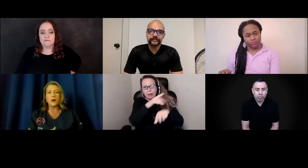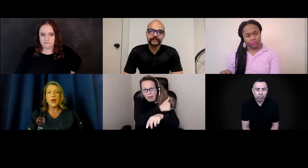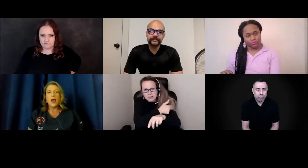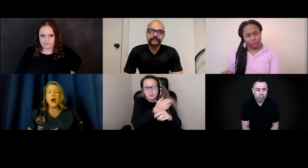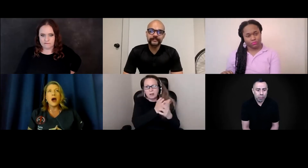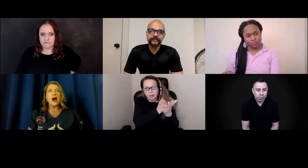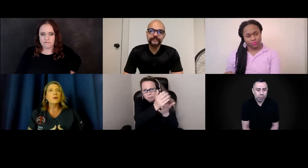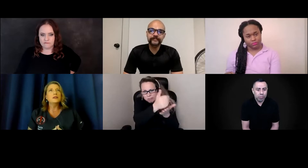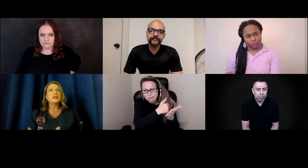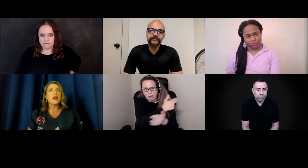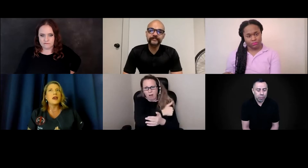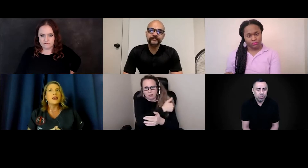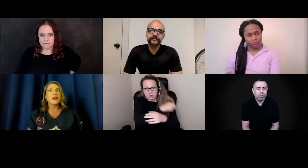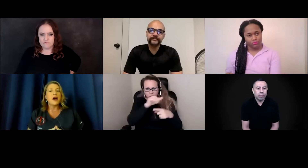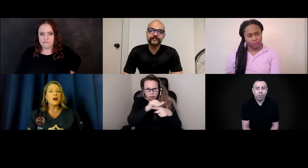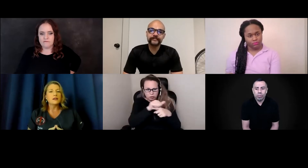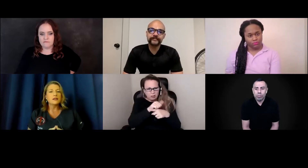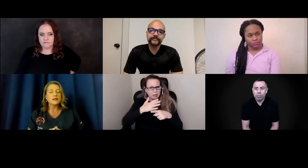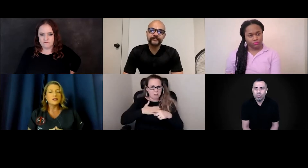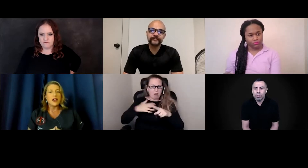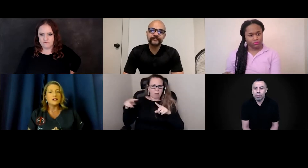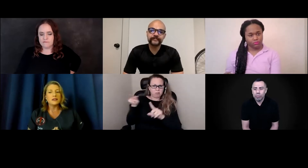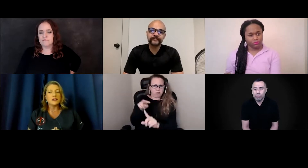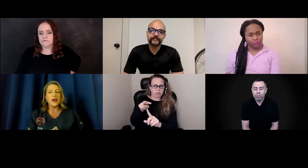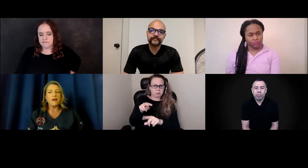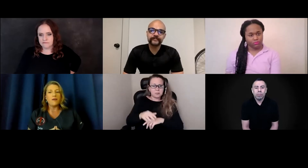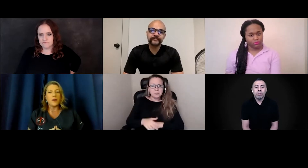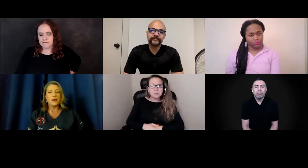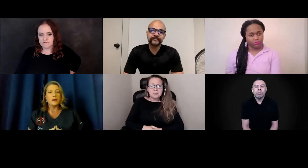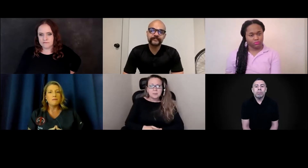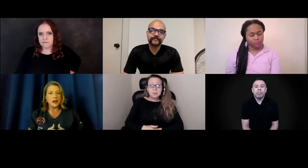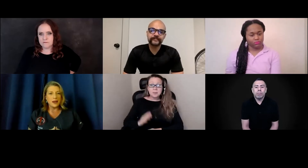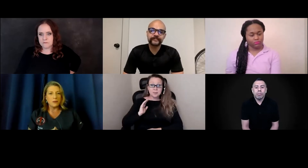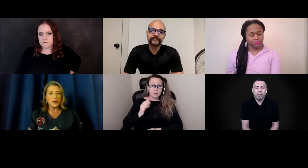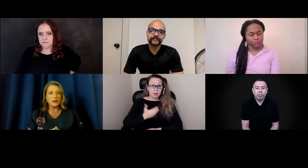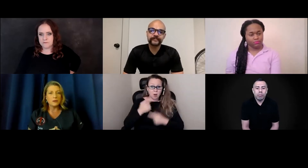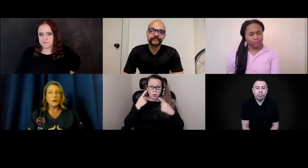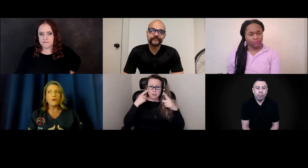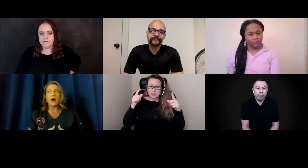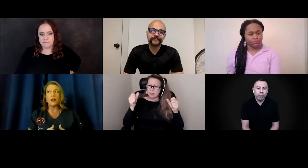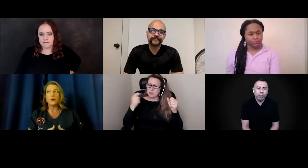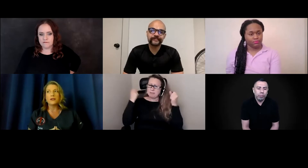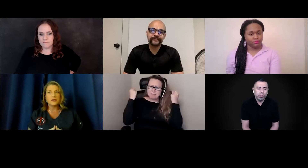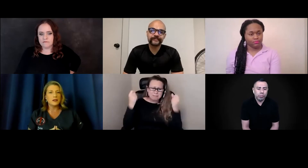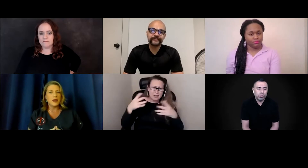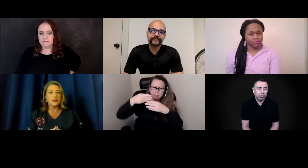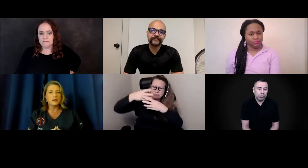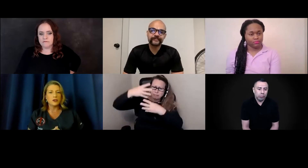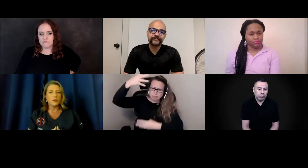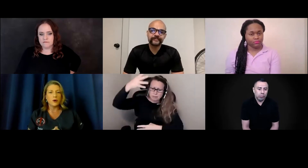So, I would say our success has been many because we followed the designated interpreter